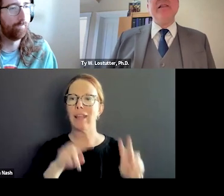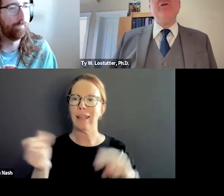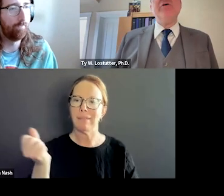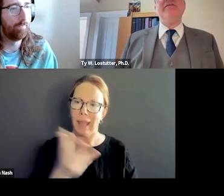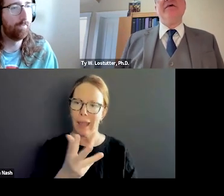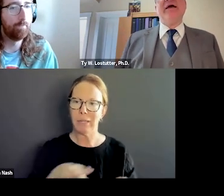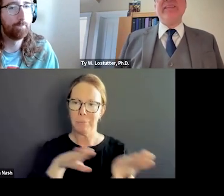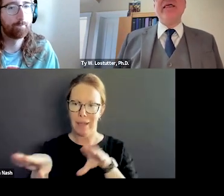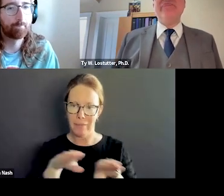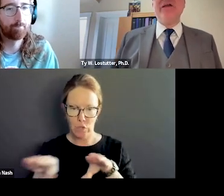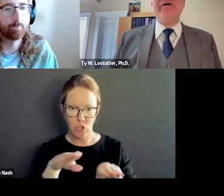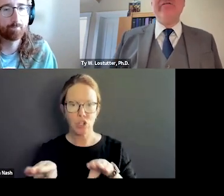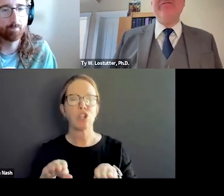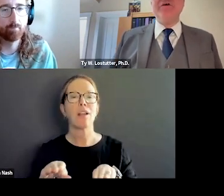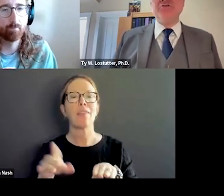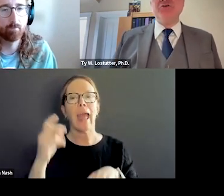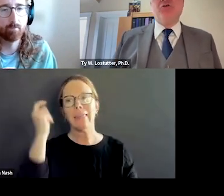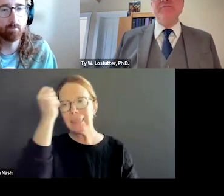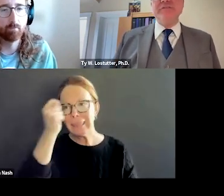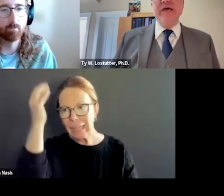that look at again that theory of social norms.